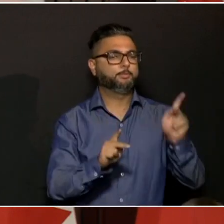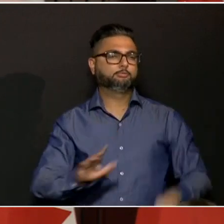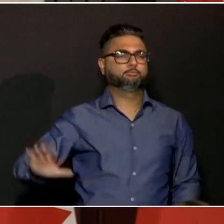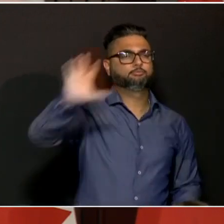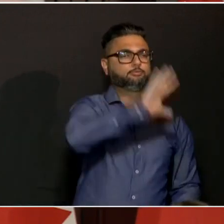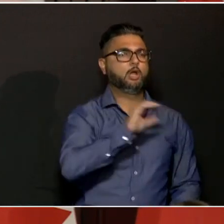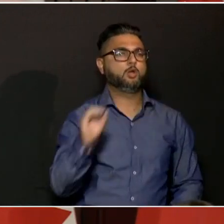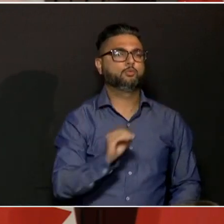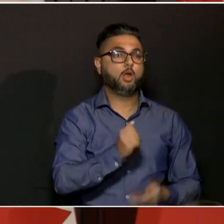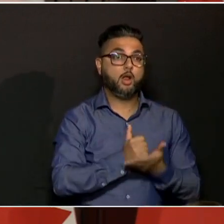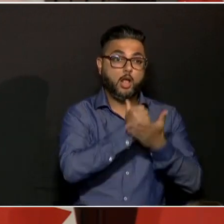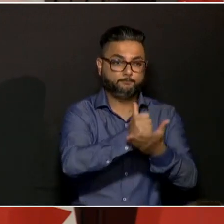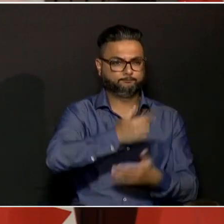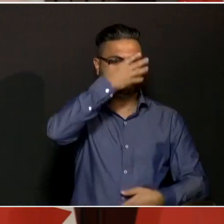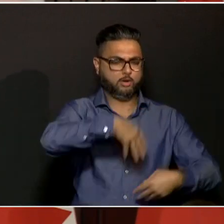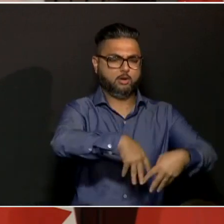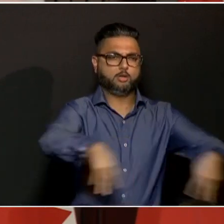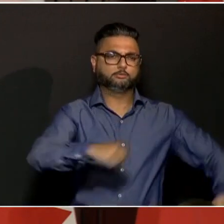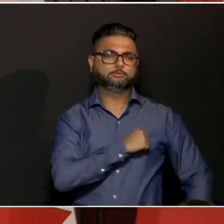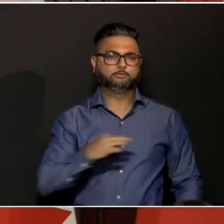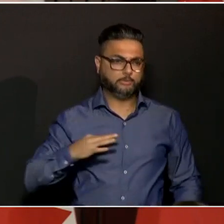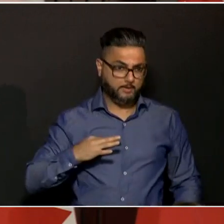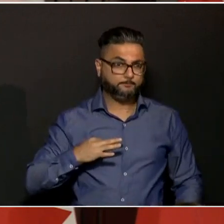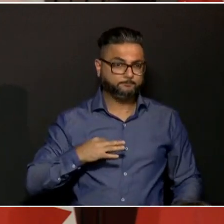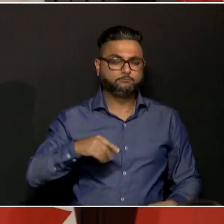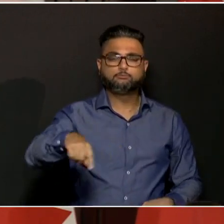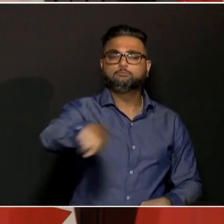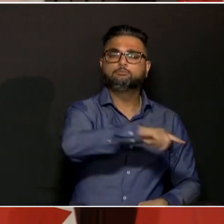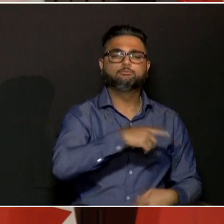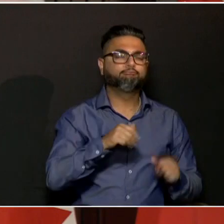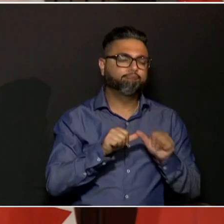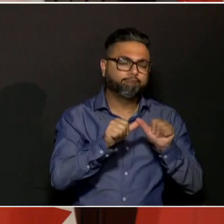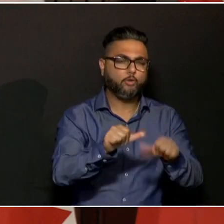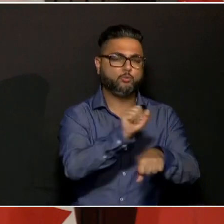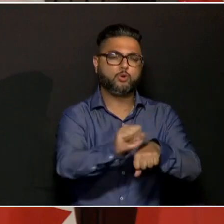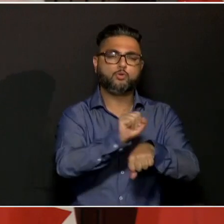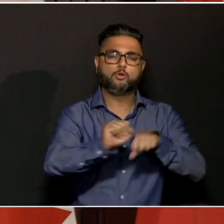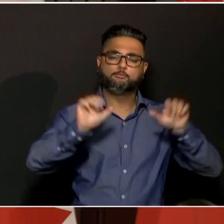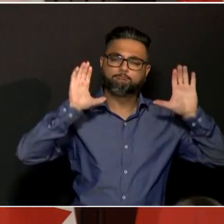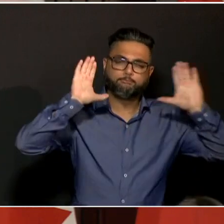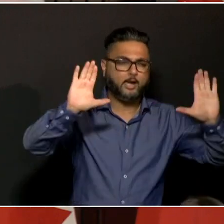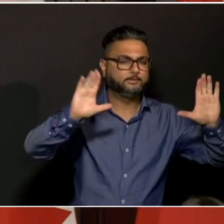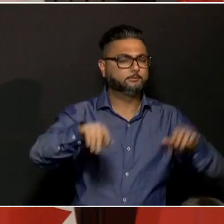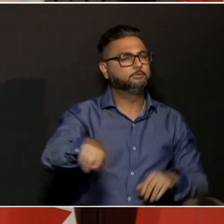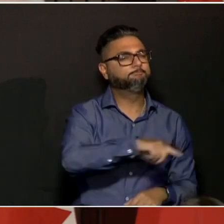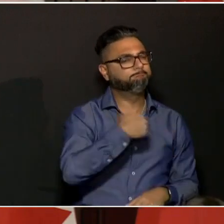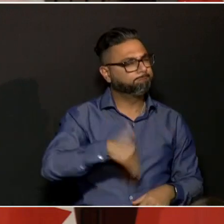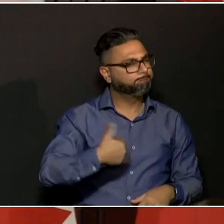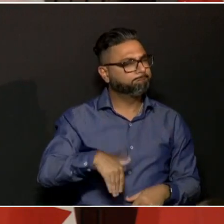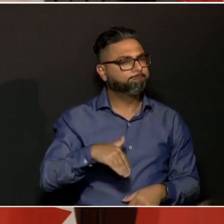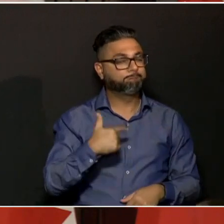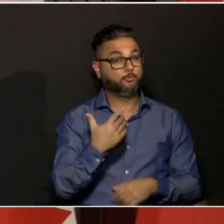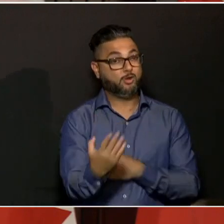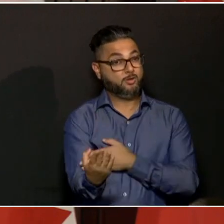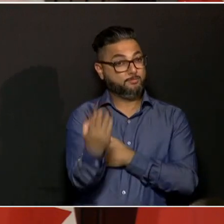to protect Ontarians and help our front-line healthcare workers to continue to do the excellent job they are